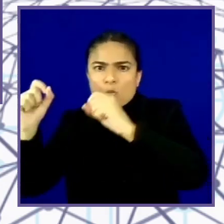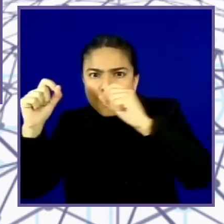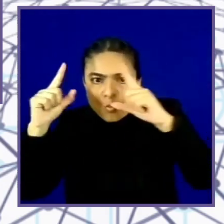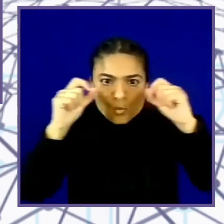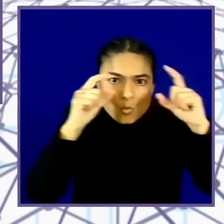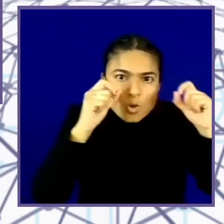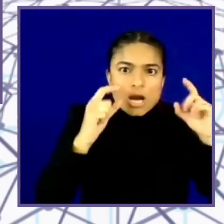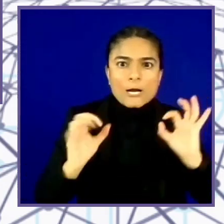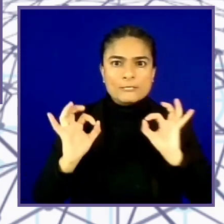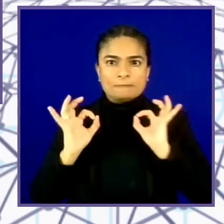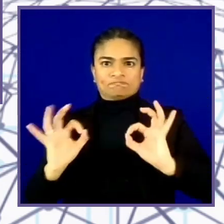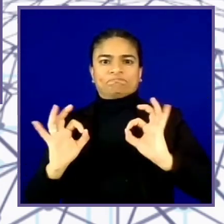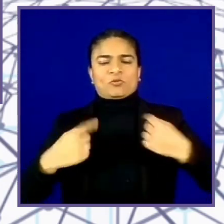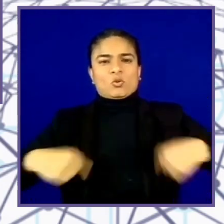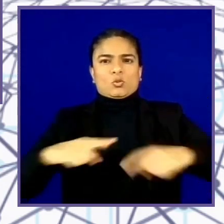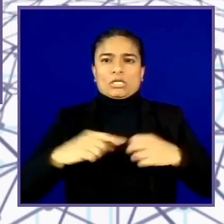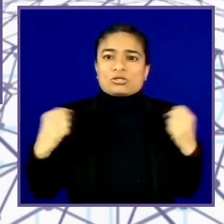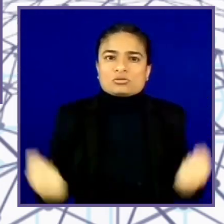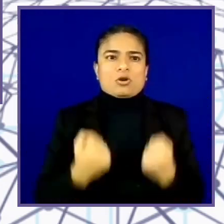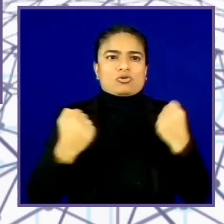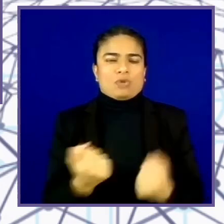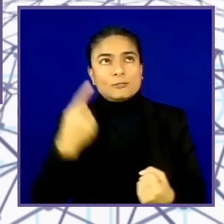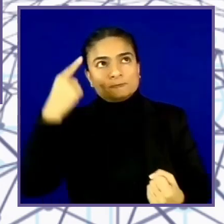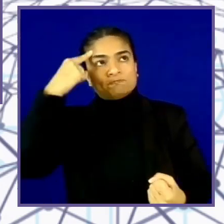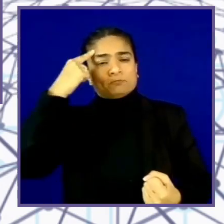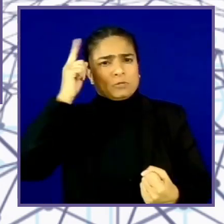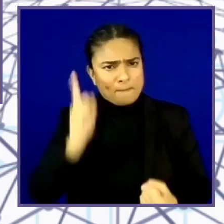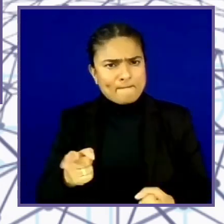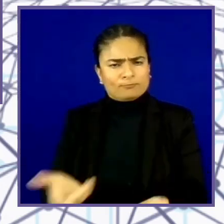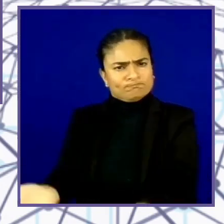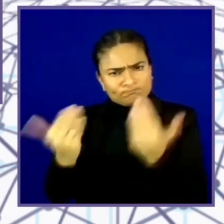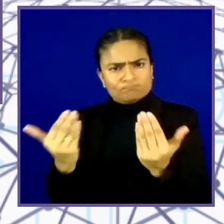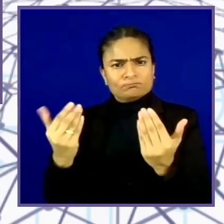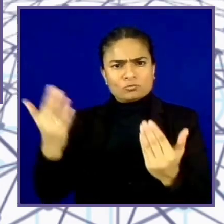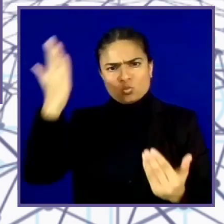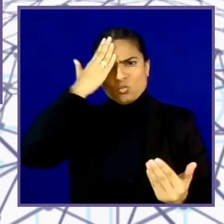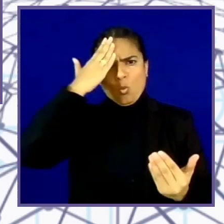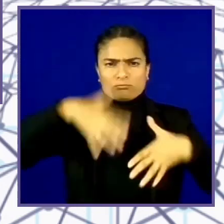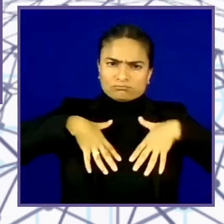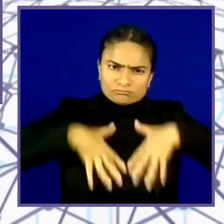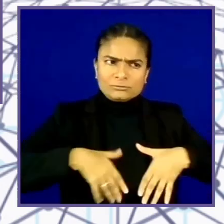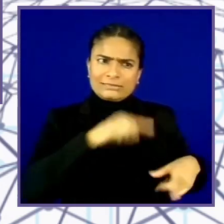members coupled as well as caregivers who are also contributing to the disability economy.